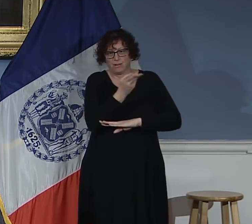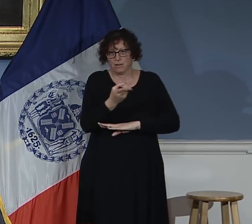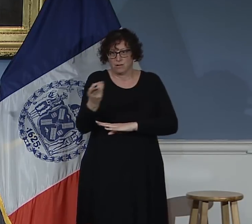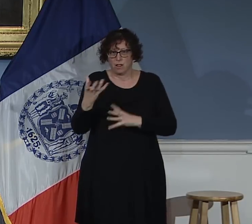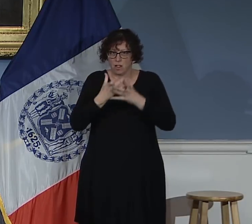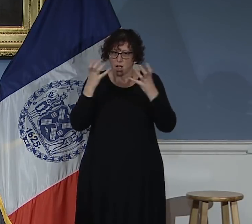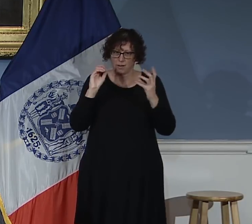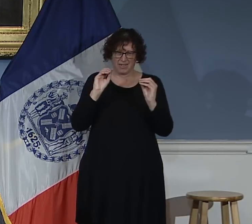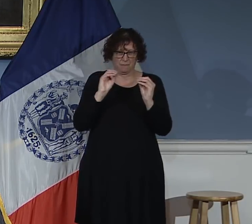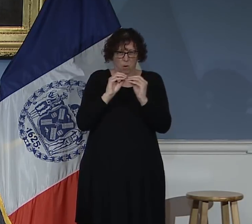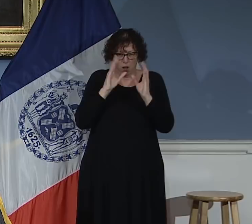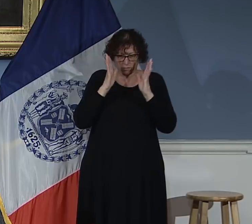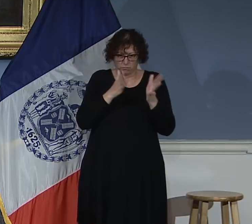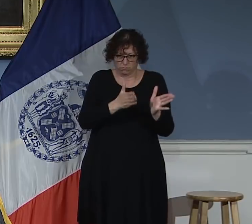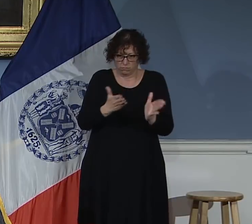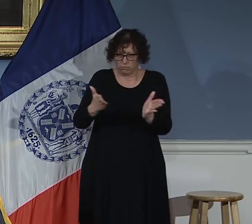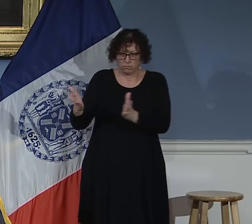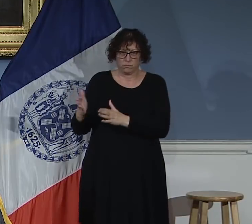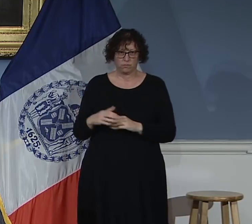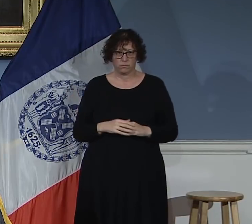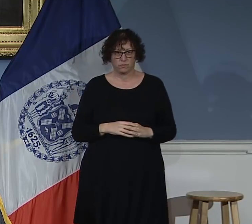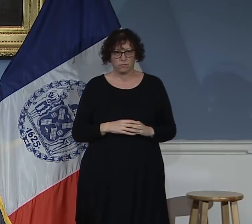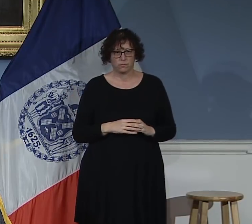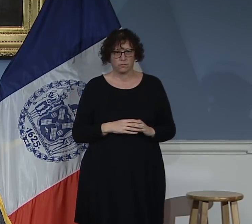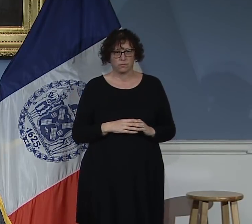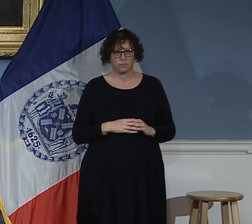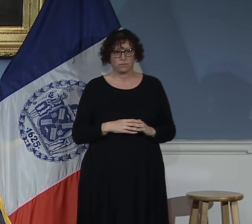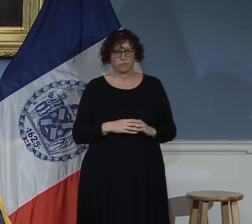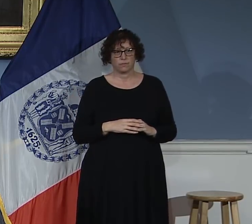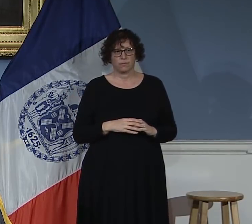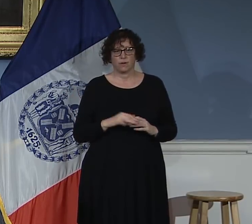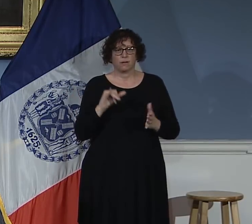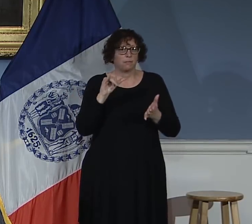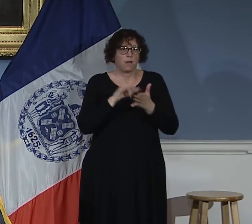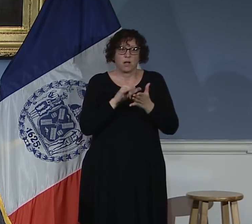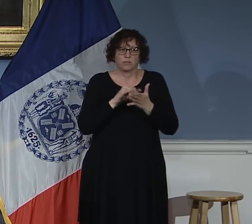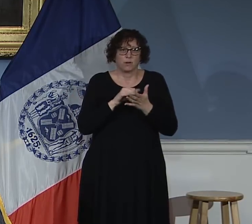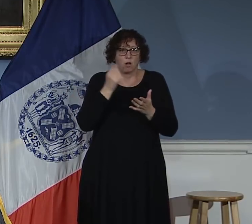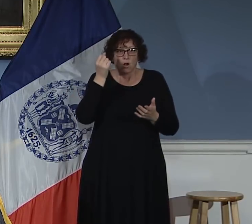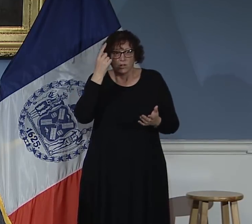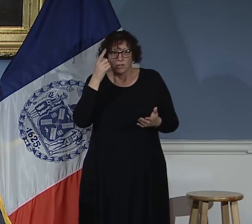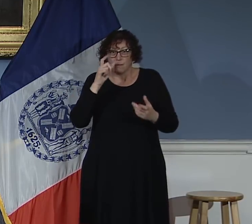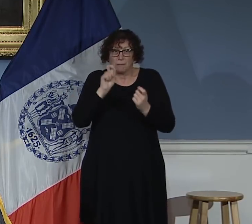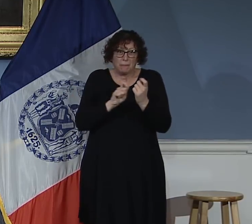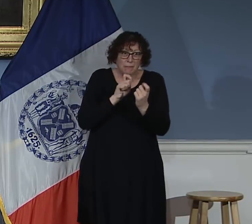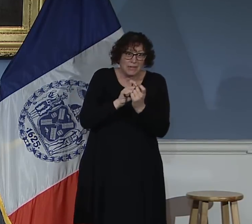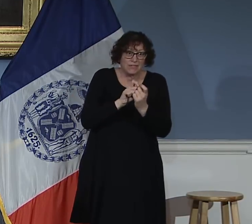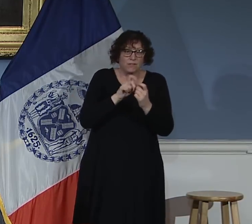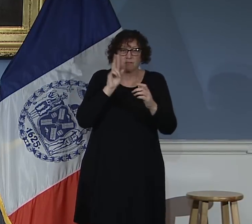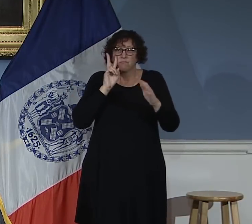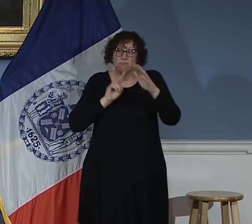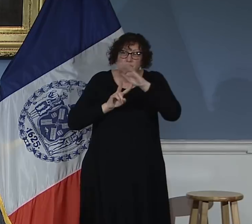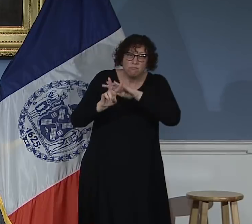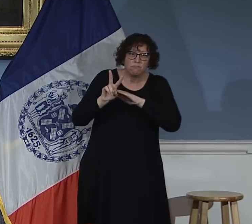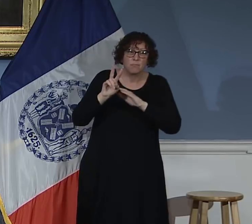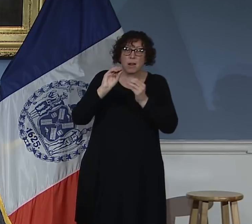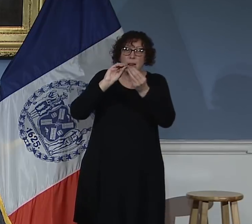CAPACITY IN THE NEXT TWO WES.EK I THINK AS -- IT'S HARD FOR US ALL TO FULLY UNDERSTAND THE EXACT TRAJECTORY.